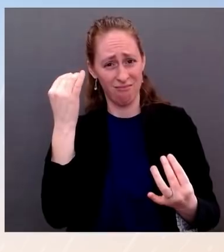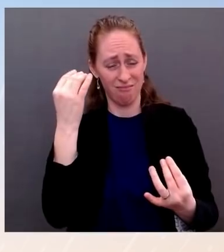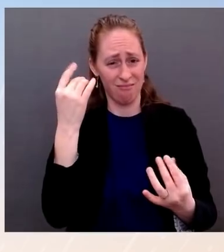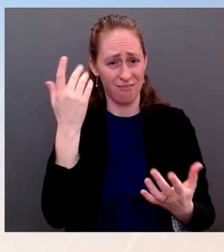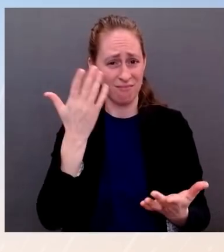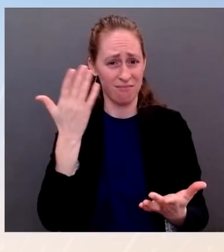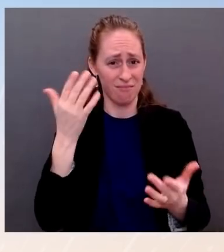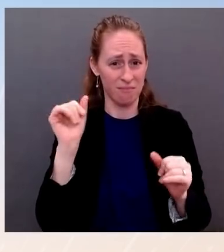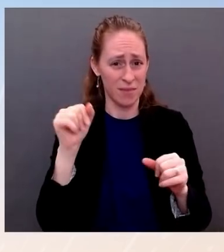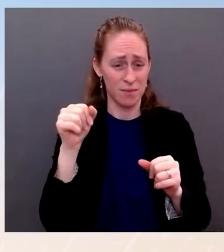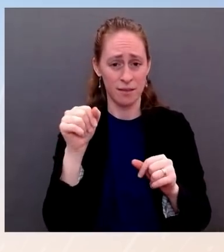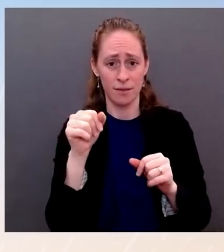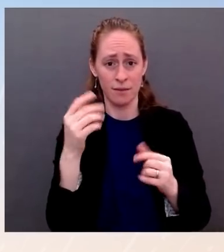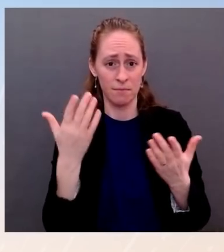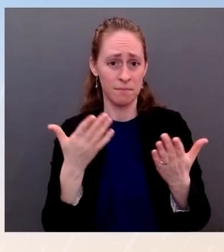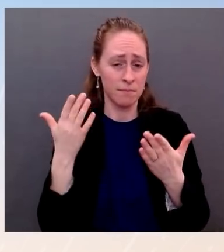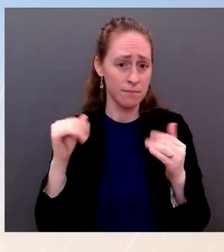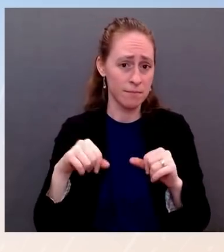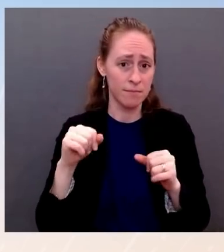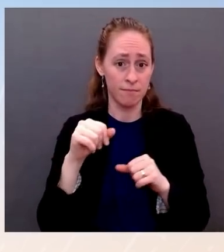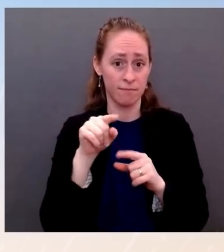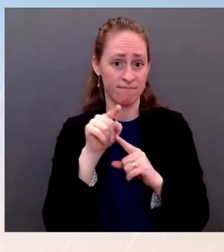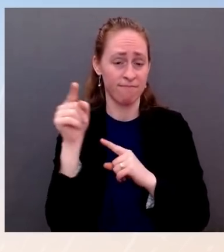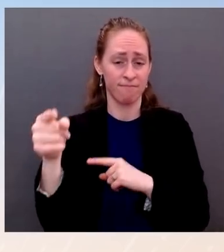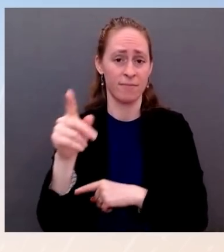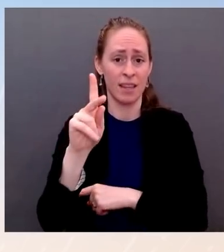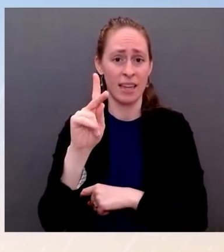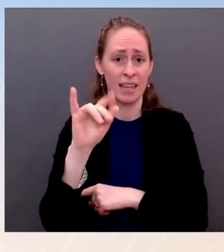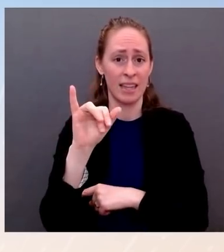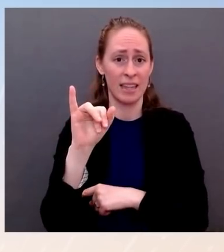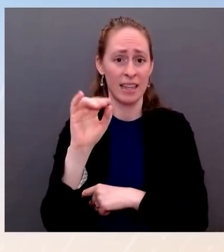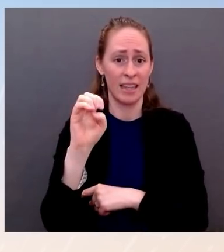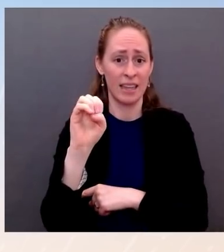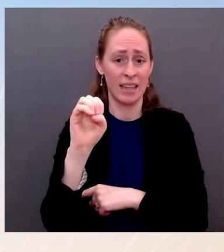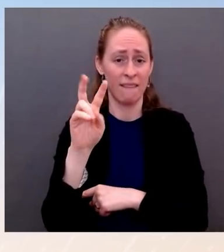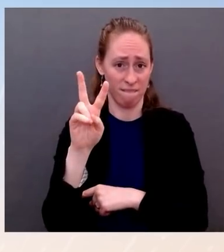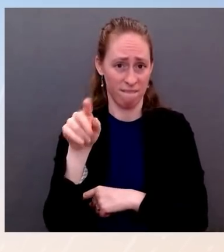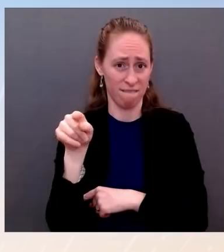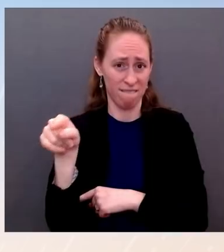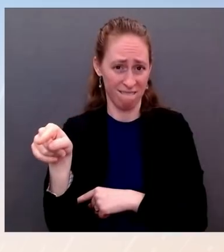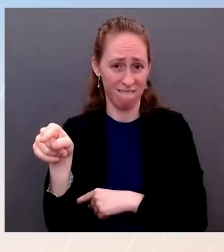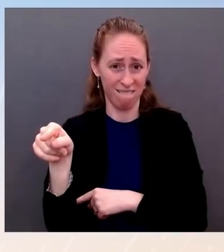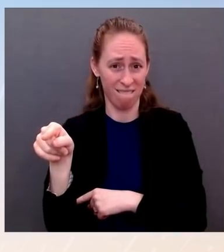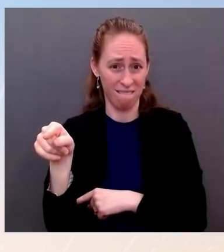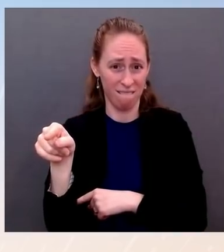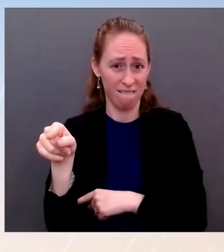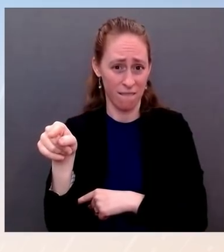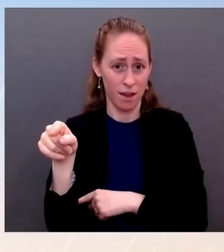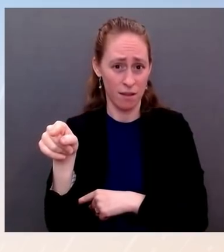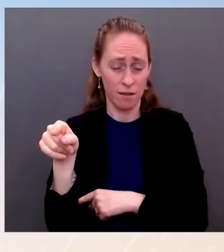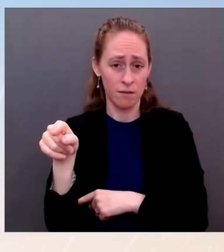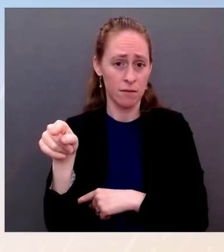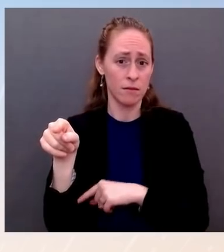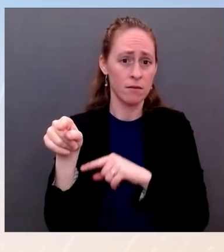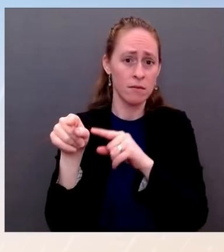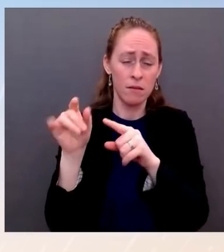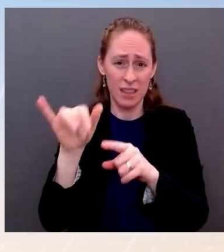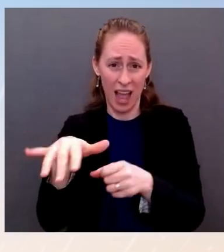that the intelligence community has in what they're hearing about this plan, especially about the potential for it to come before the end of the Olympics?